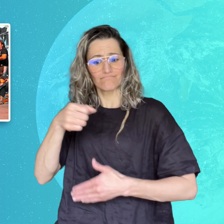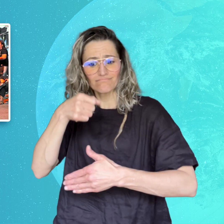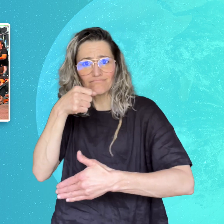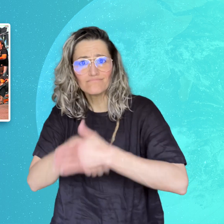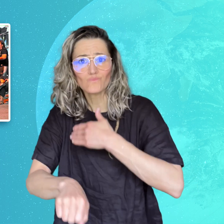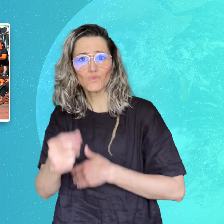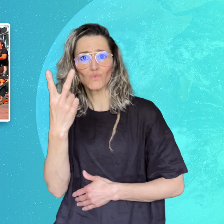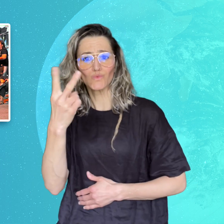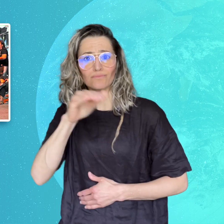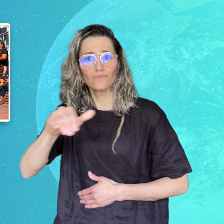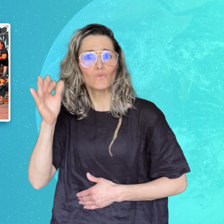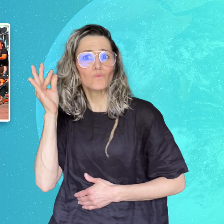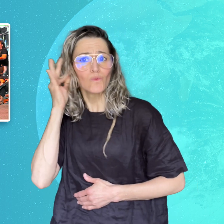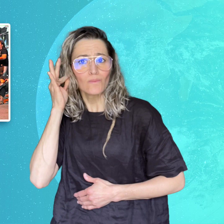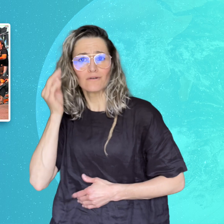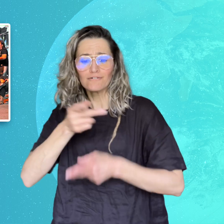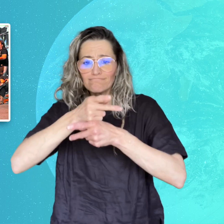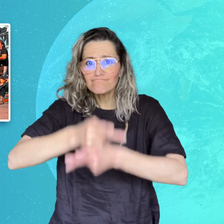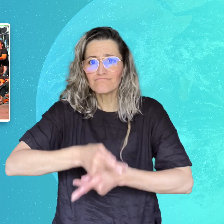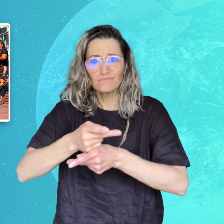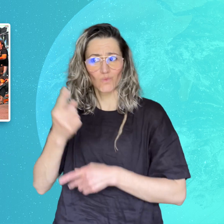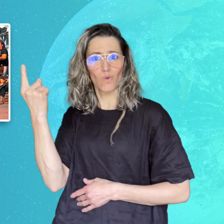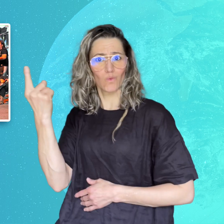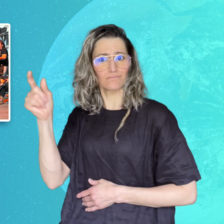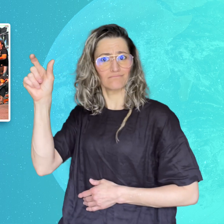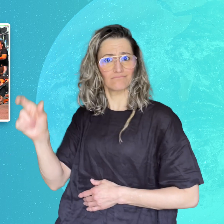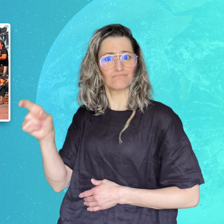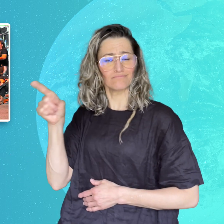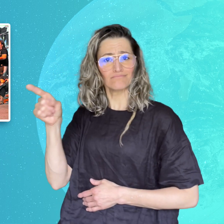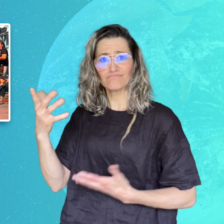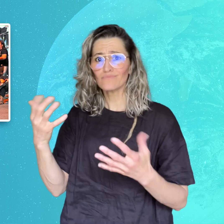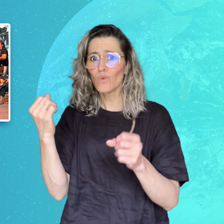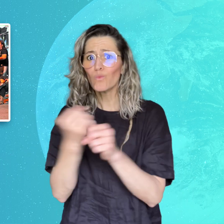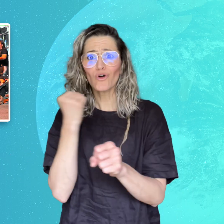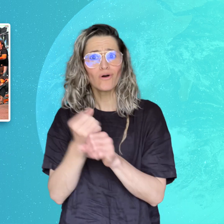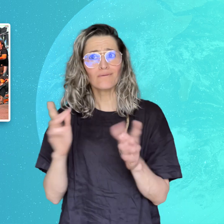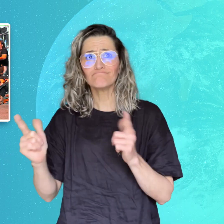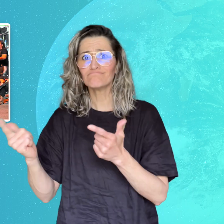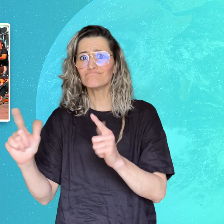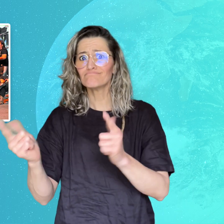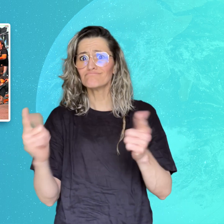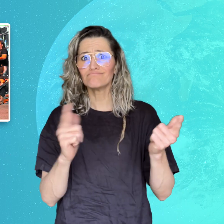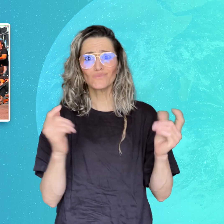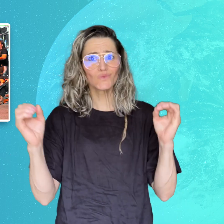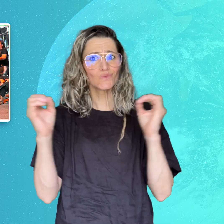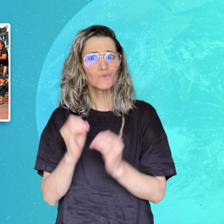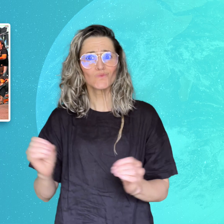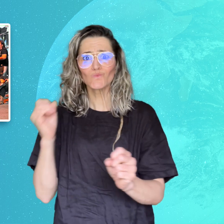shared that she was out of work for 3 years, but